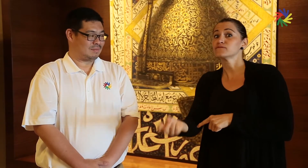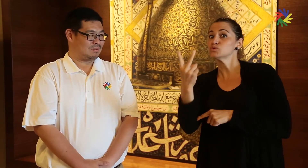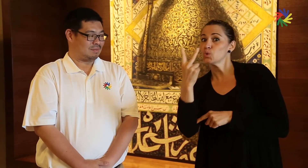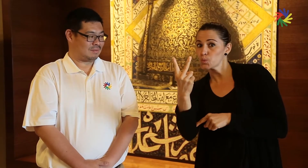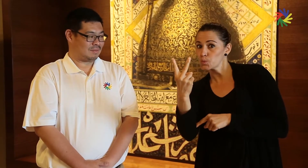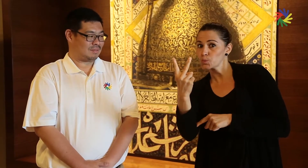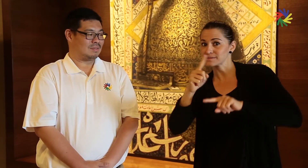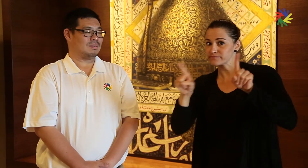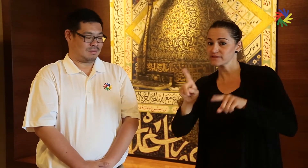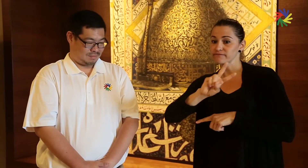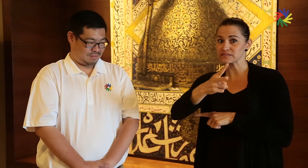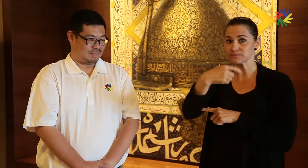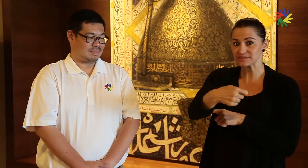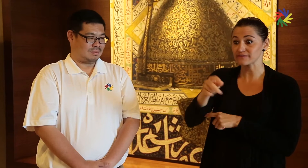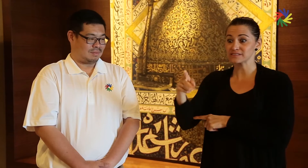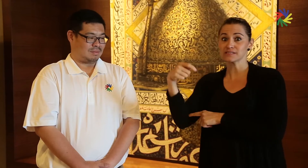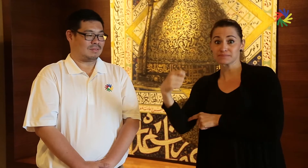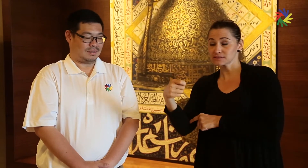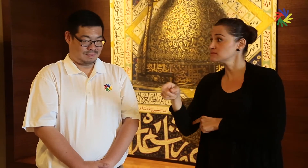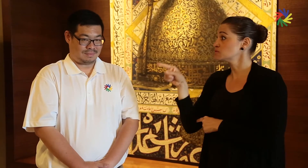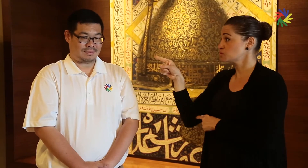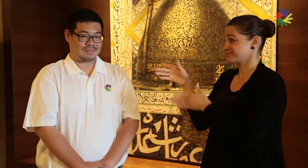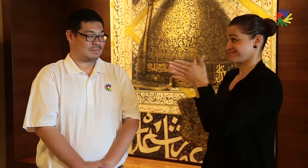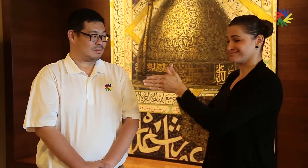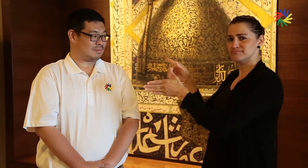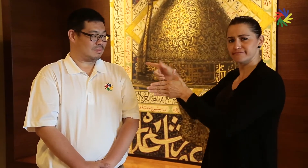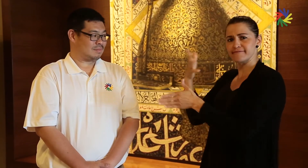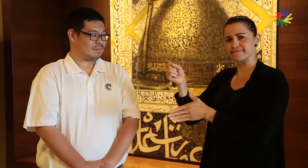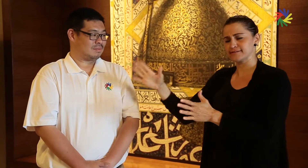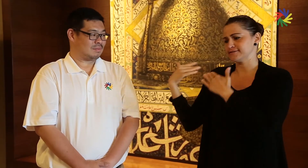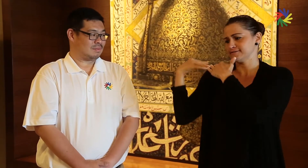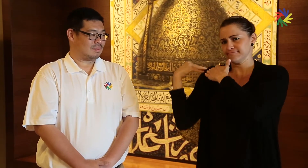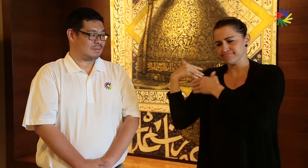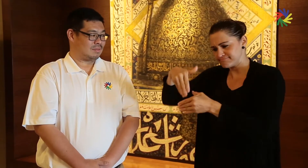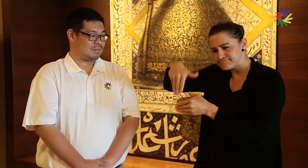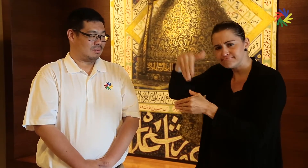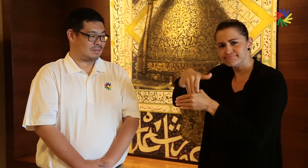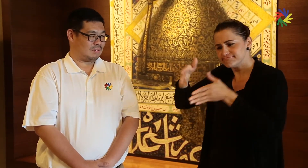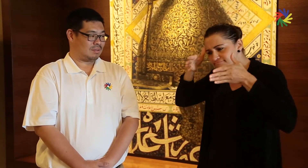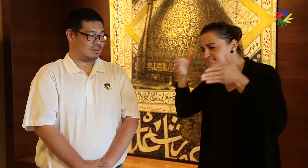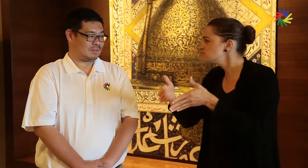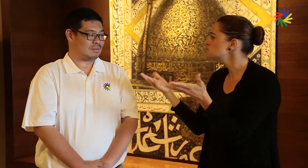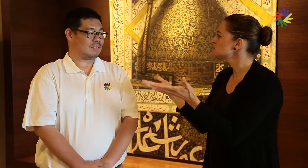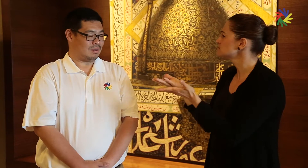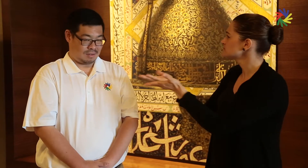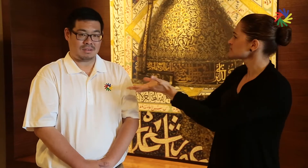ICSD has two vice presidents.